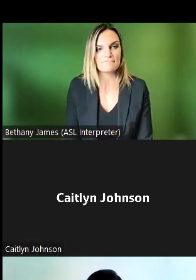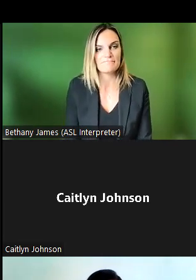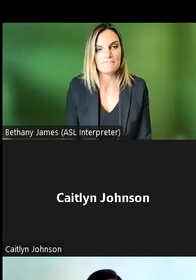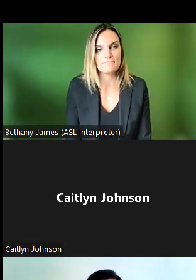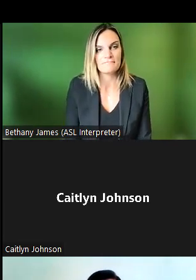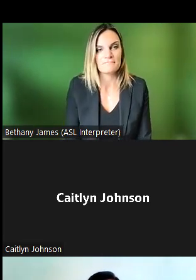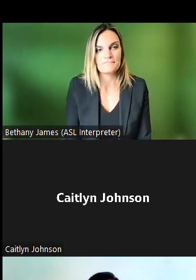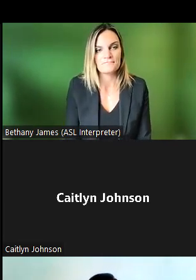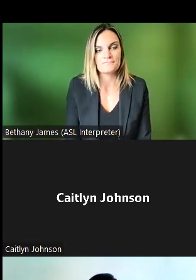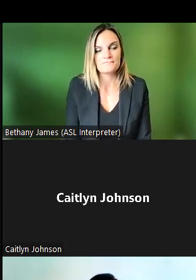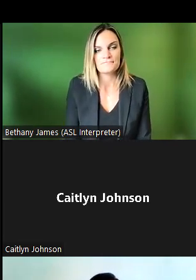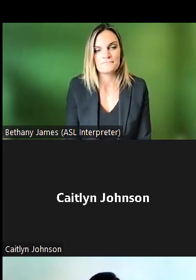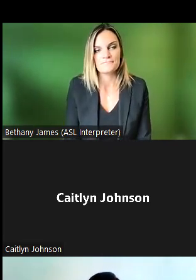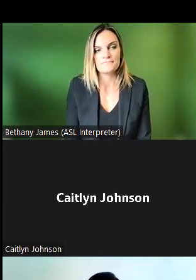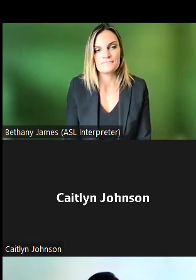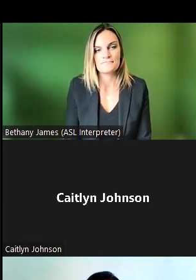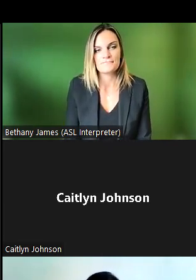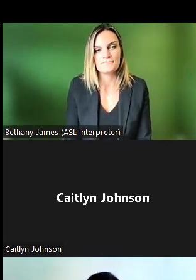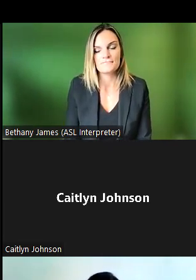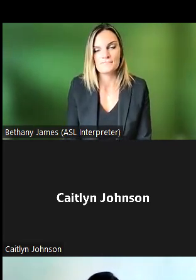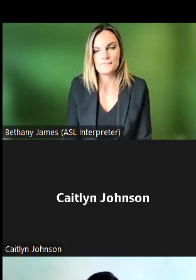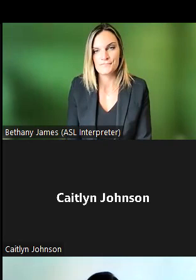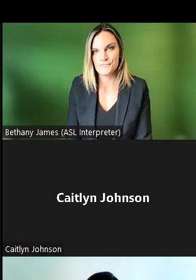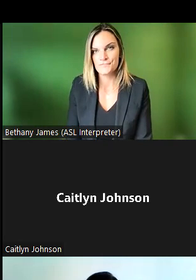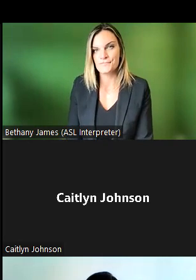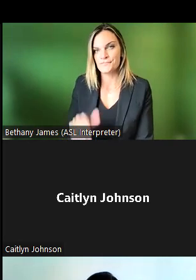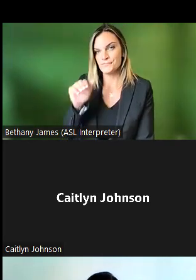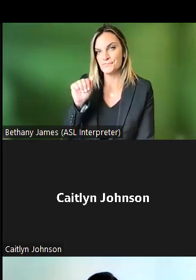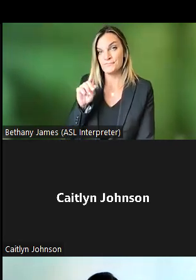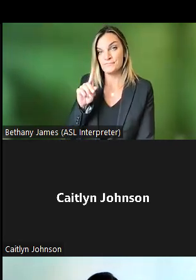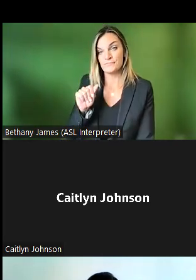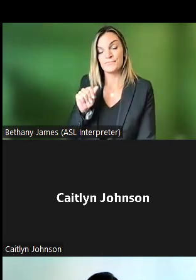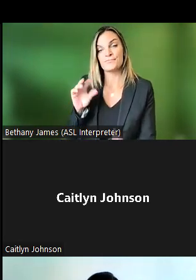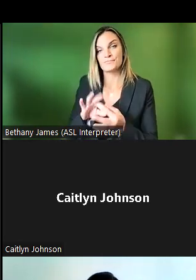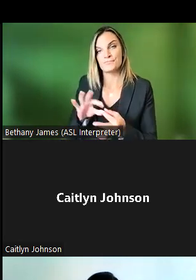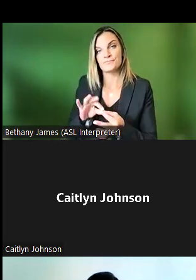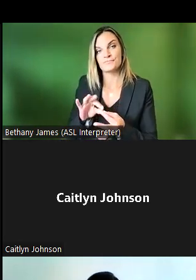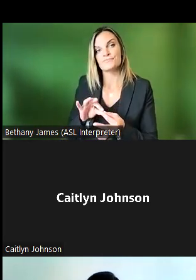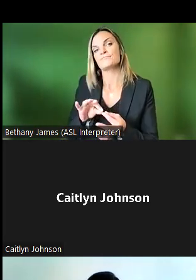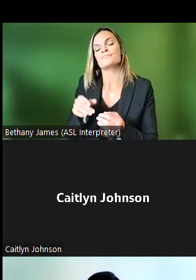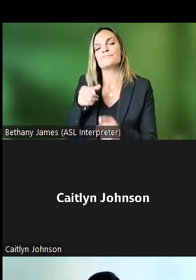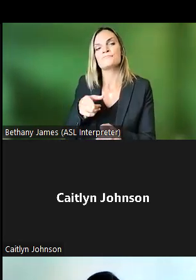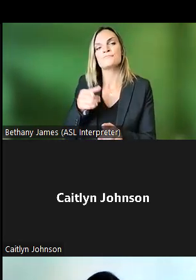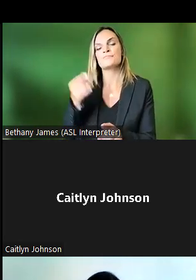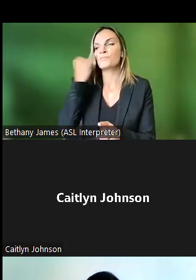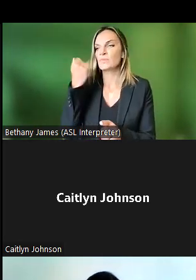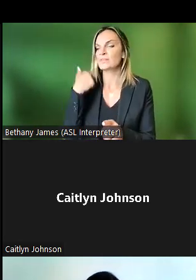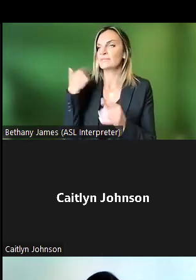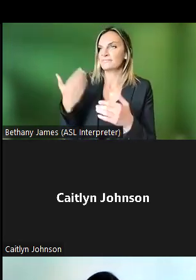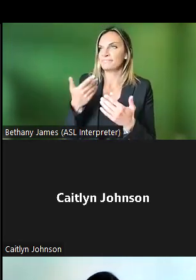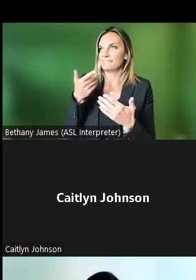The ADA also says that, again, retaliation. So if someone's exercising their rights under the law, you cannot retaliate against them for doing so.